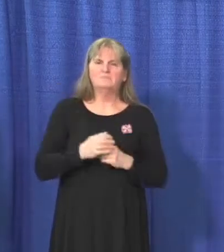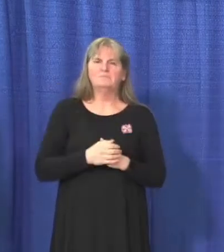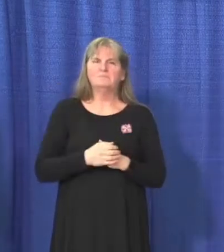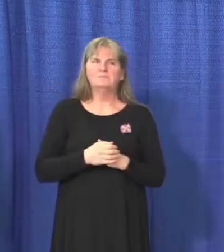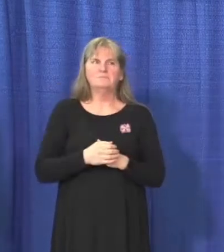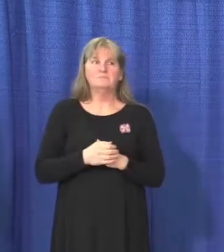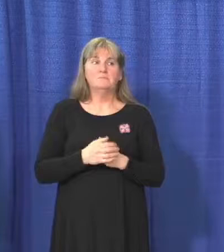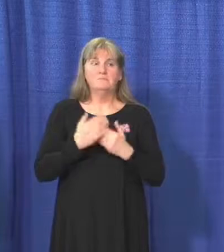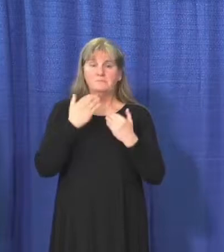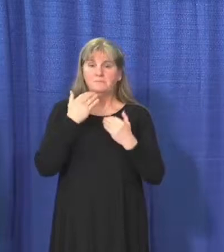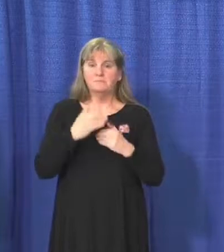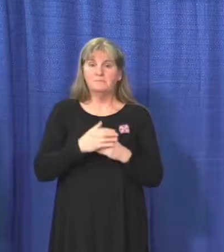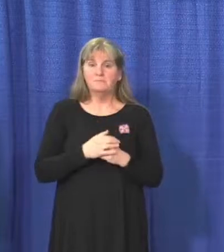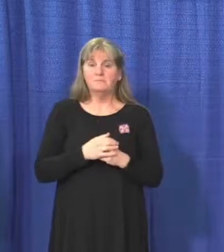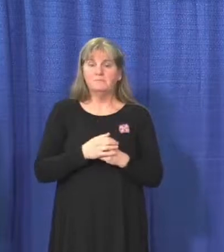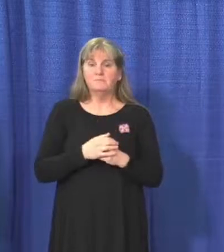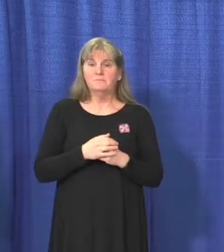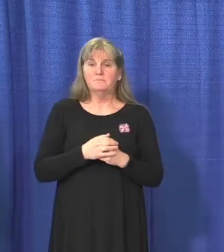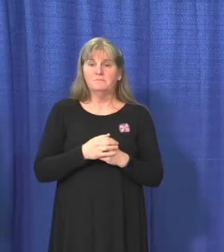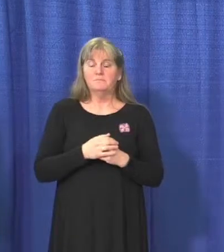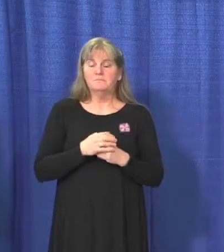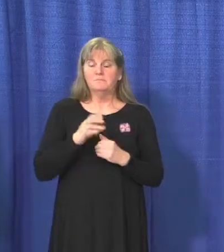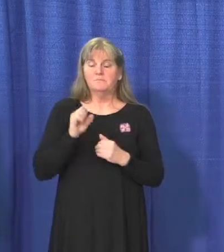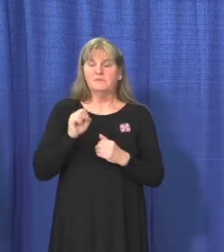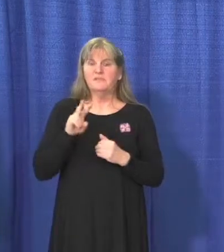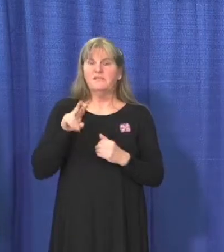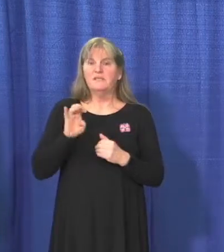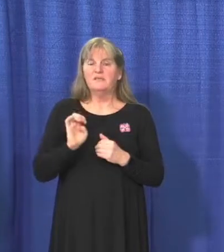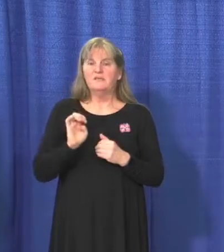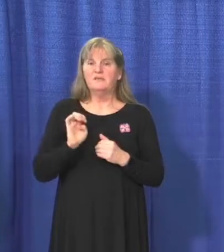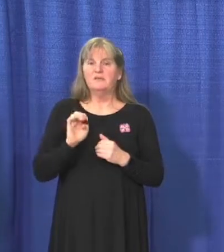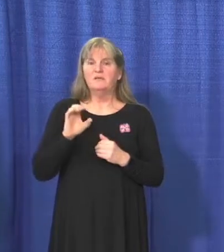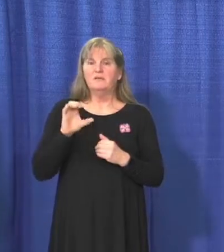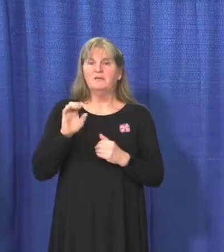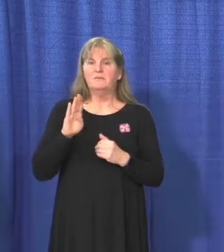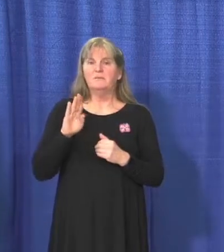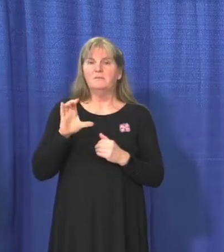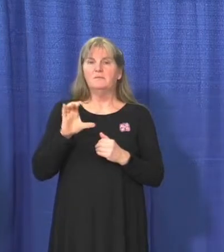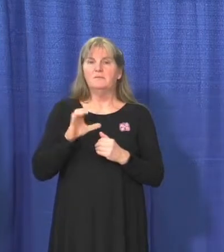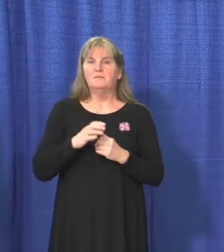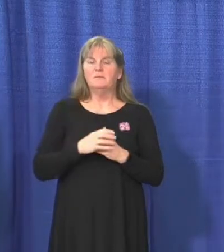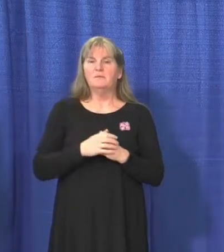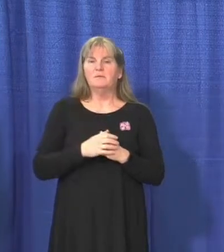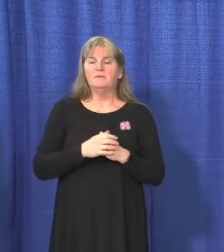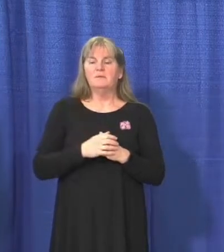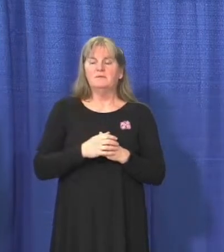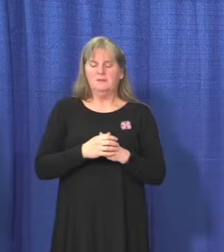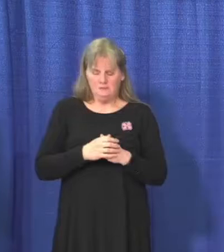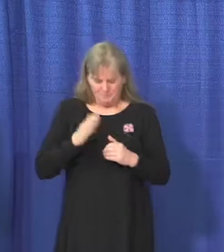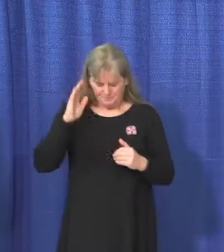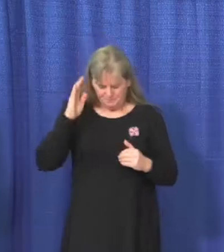We will move to Steve with CBC. This question